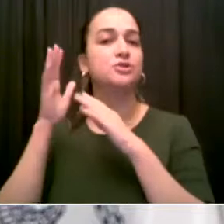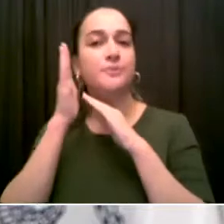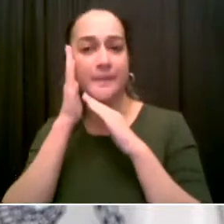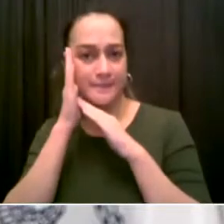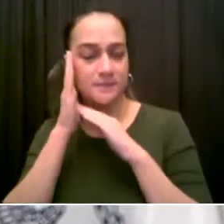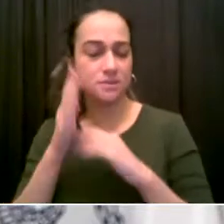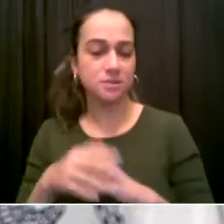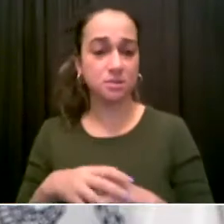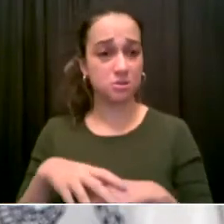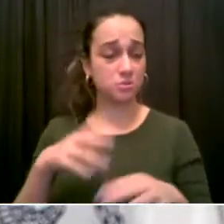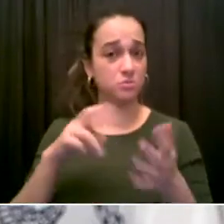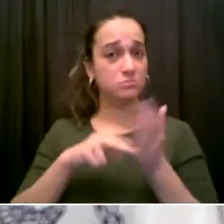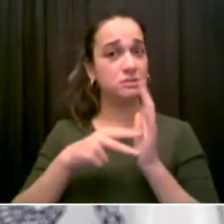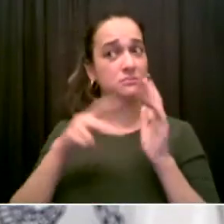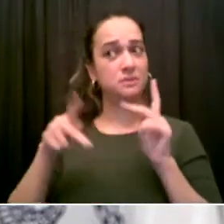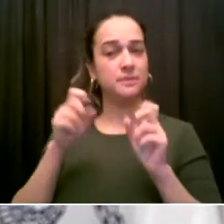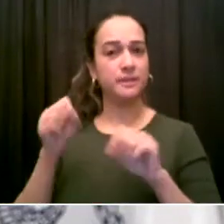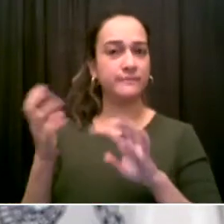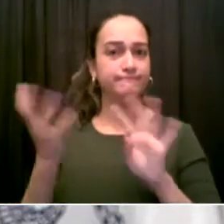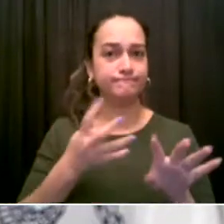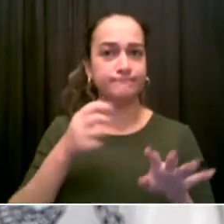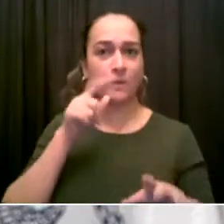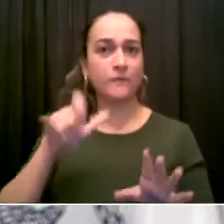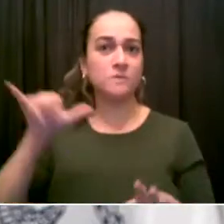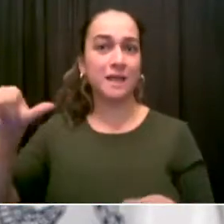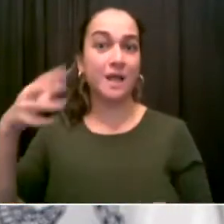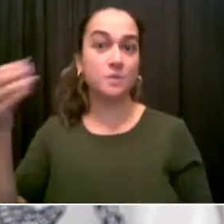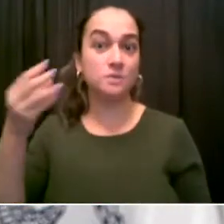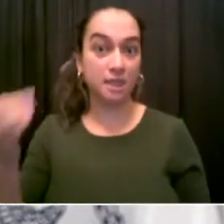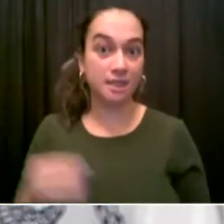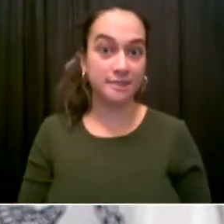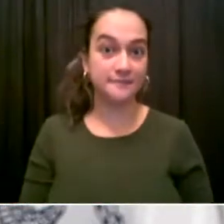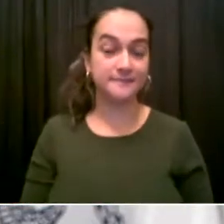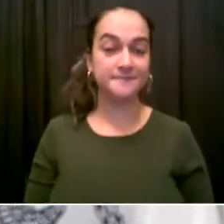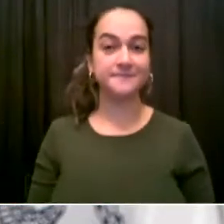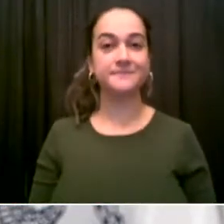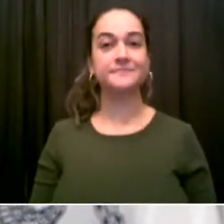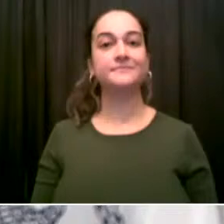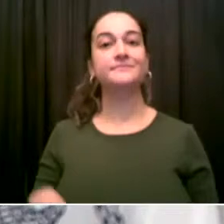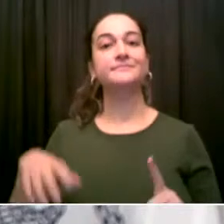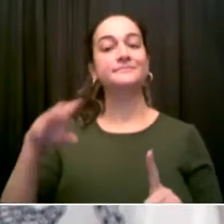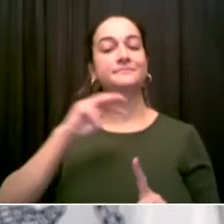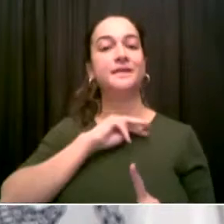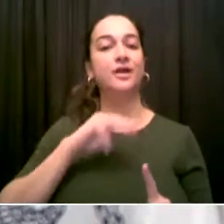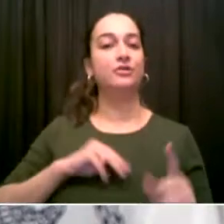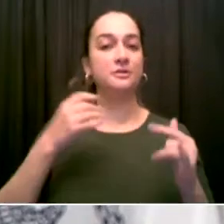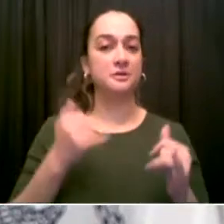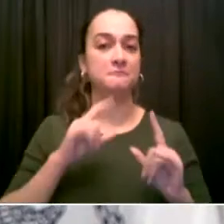SURVEY IN 2020 AND 2021. TO ANSWER